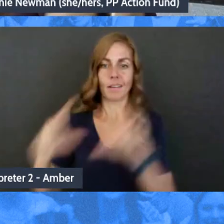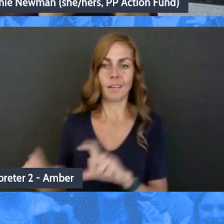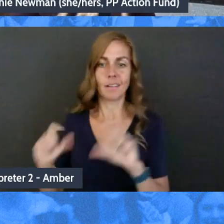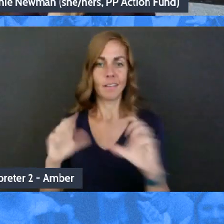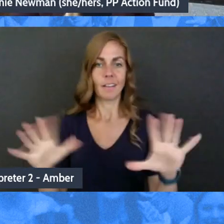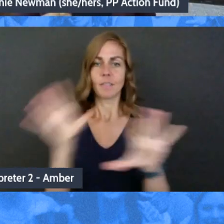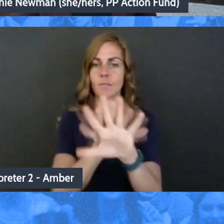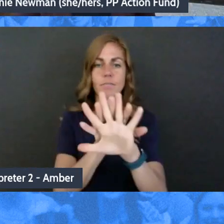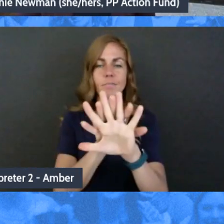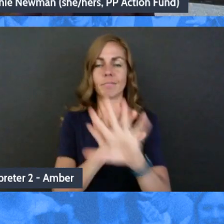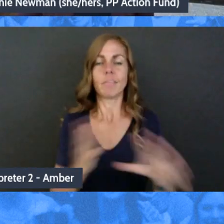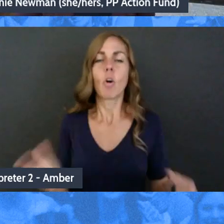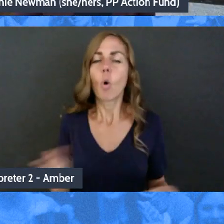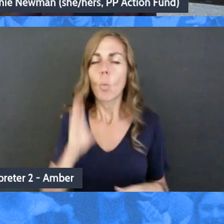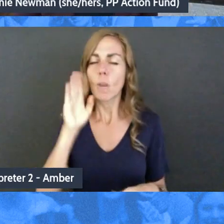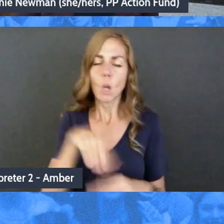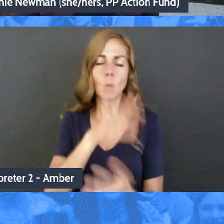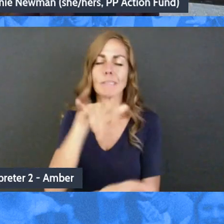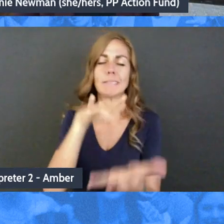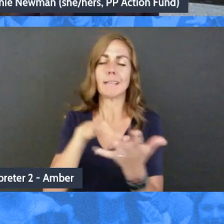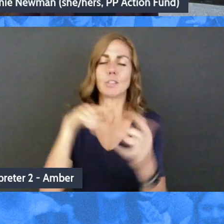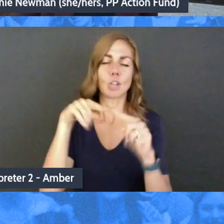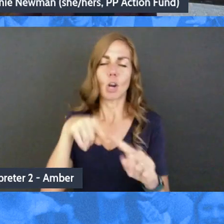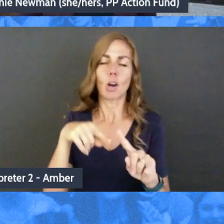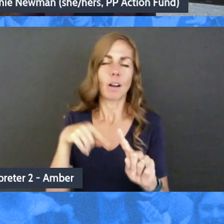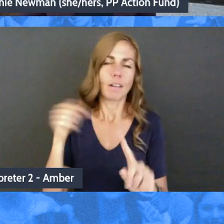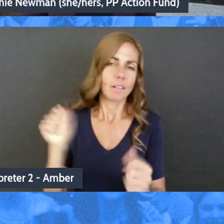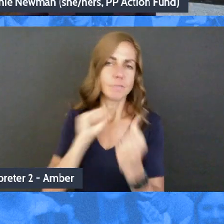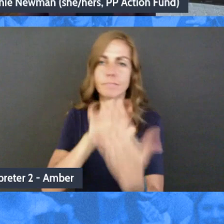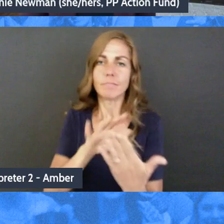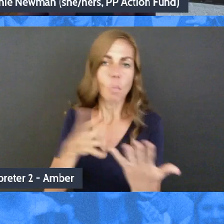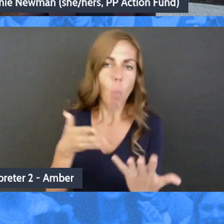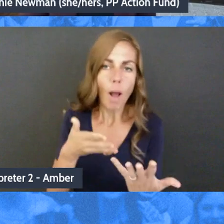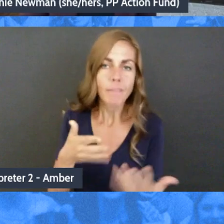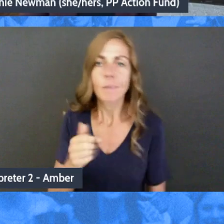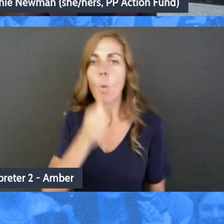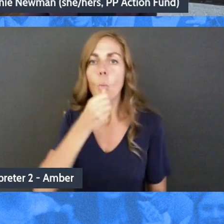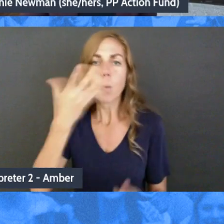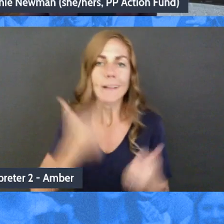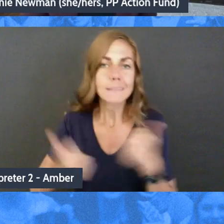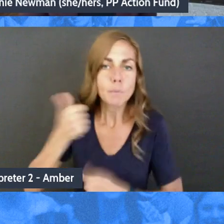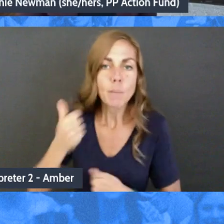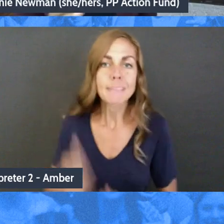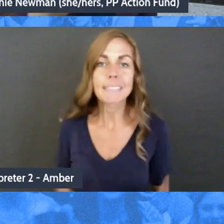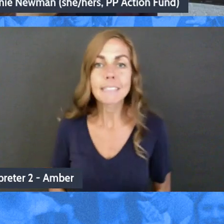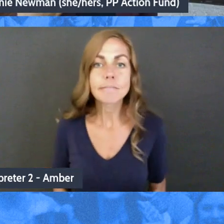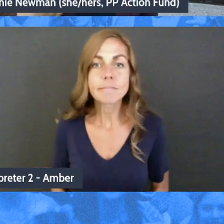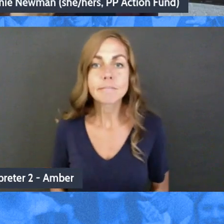We know that at the core of these attacks is white supremacy and there are,